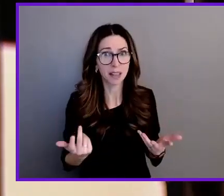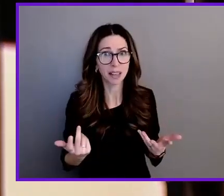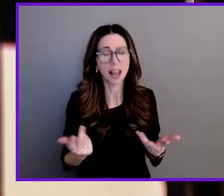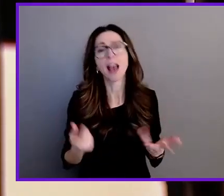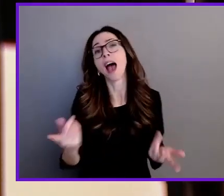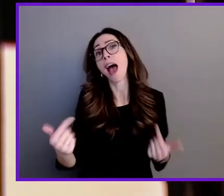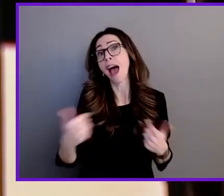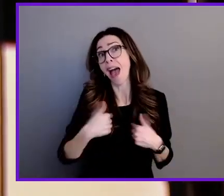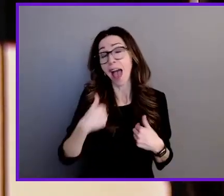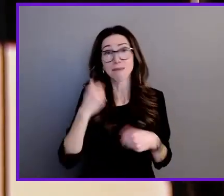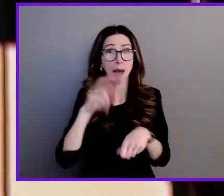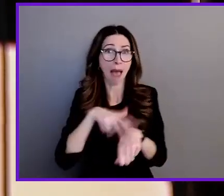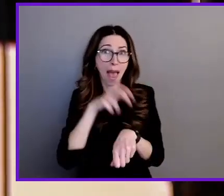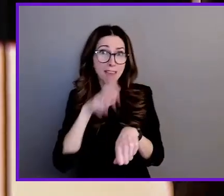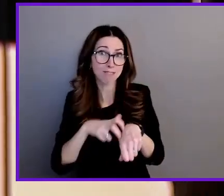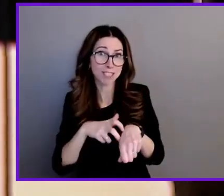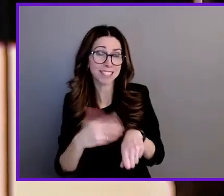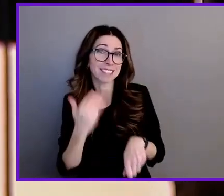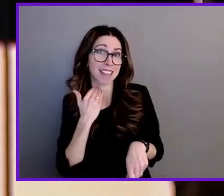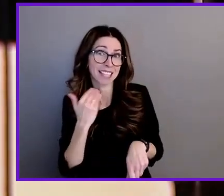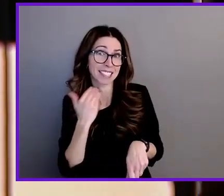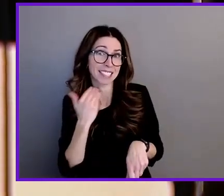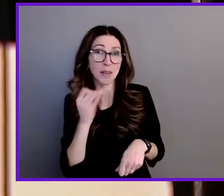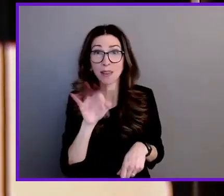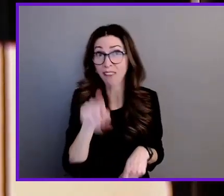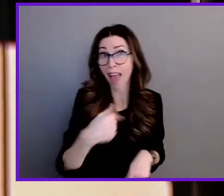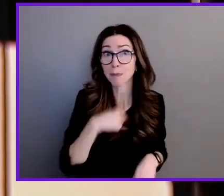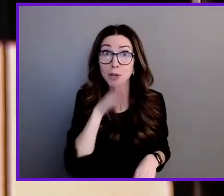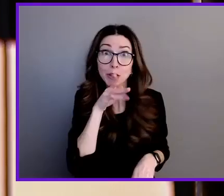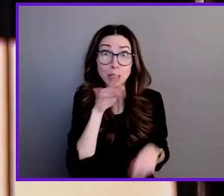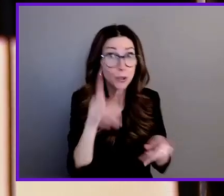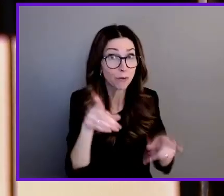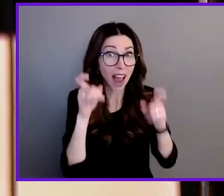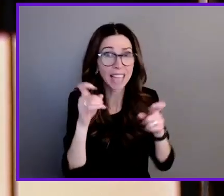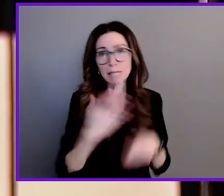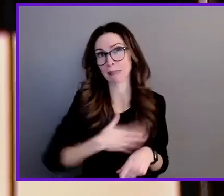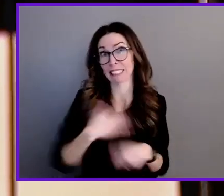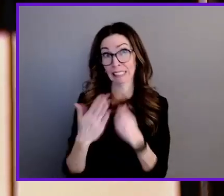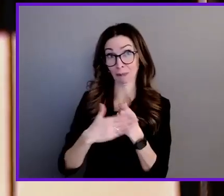So if I talk too fast, say it to me. I’m grateful to be here.